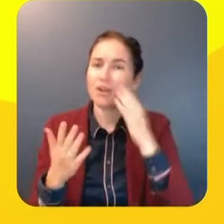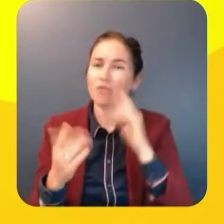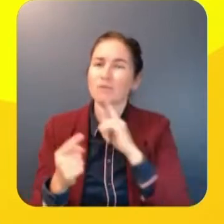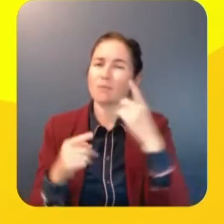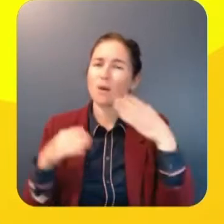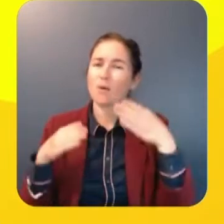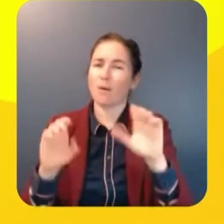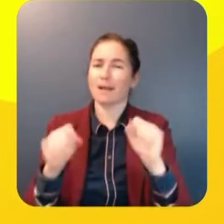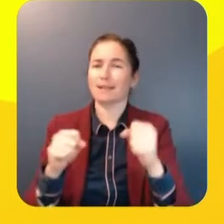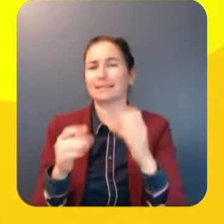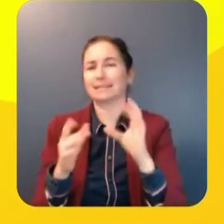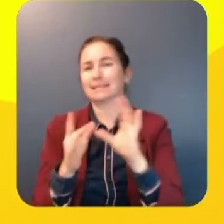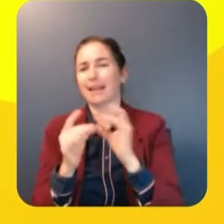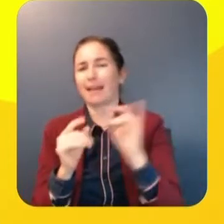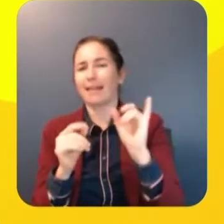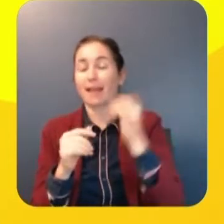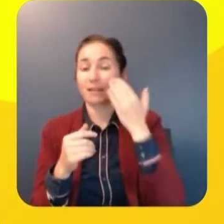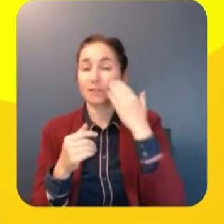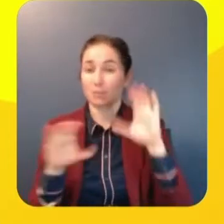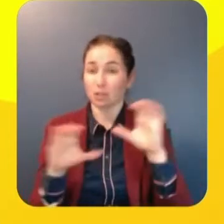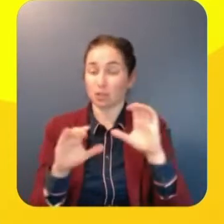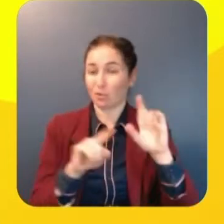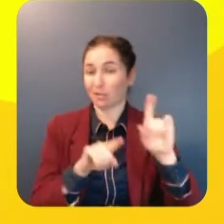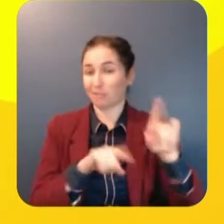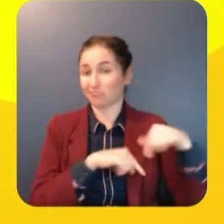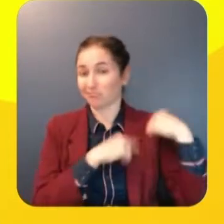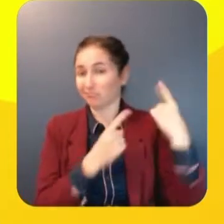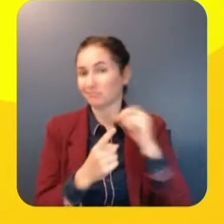like we've been doing historically is not good enough. We're going to push ourselves further.